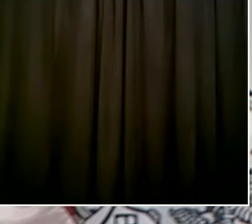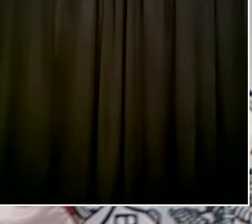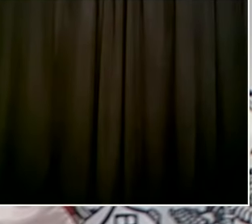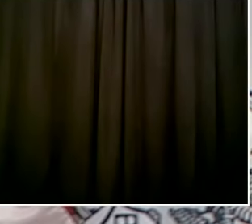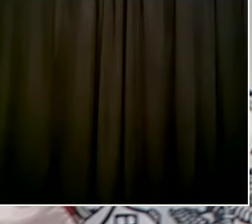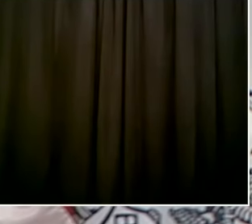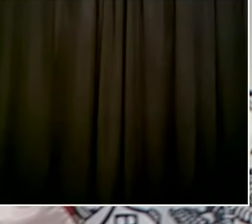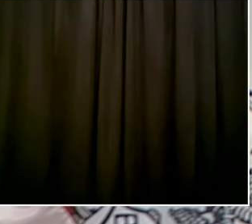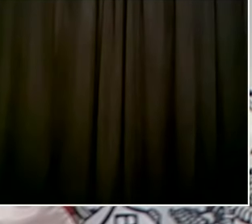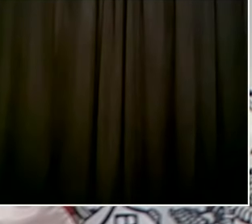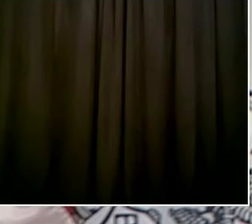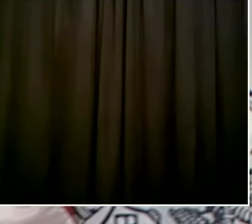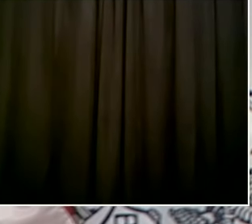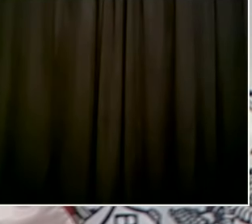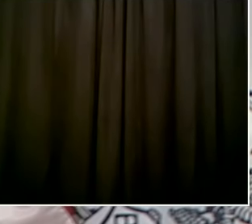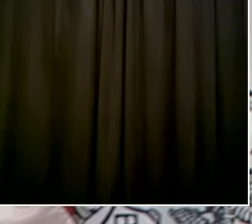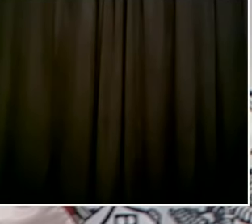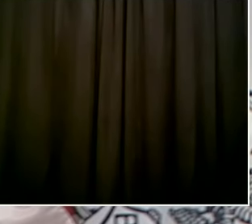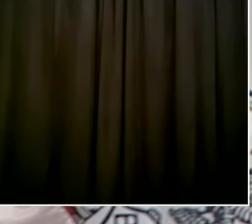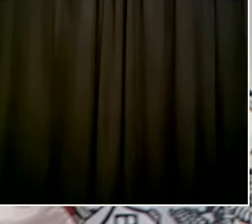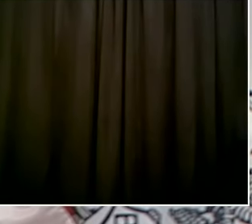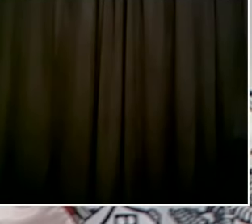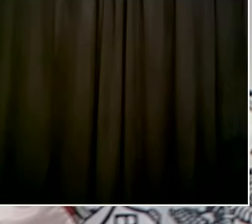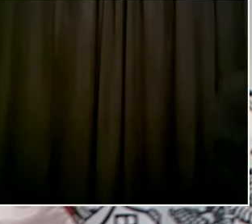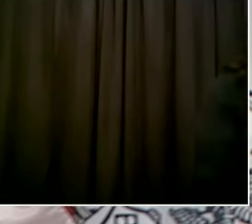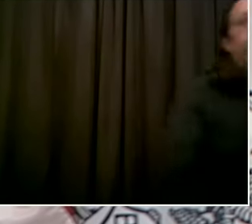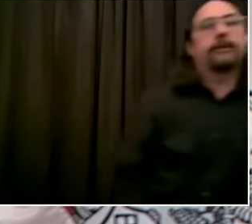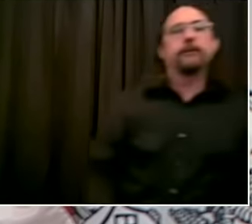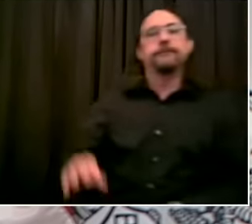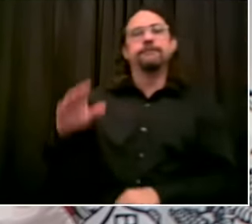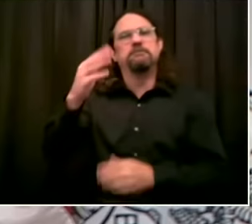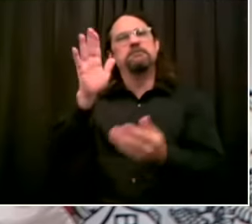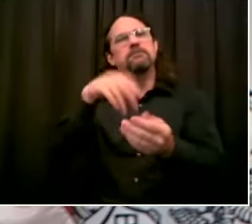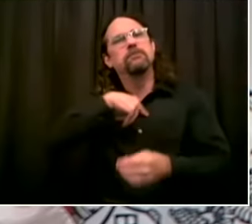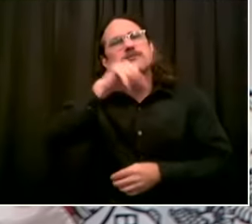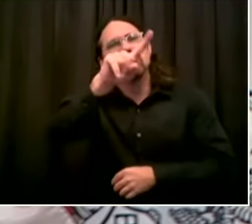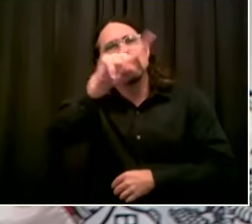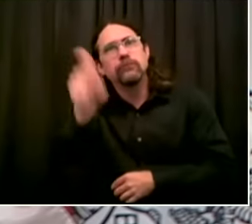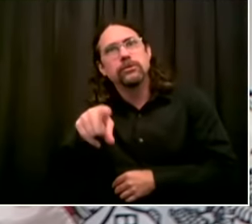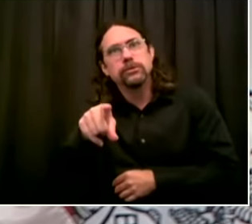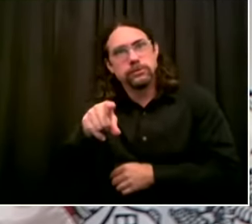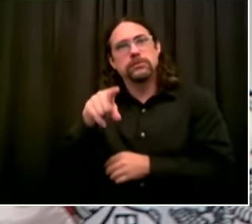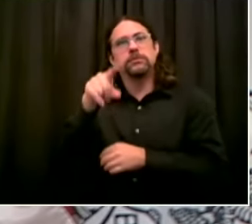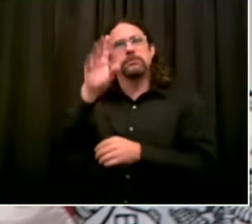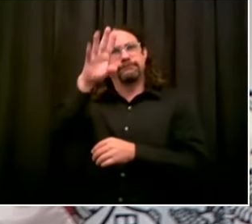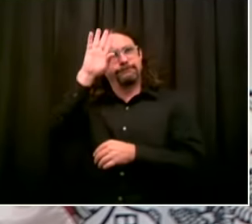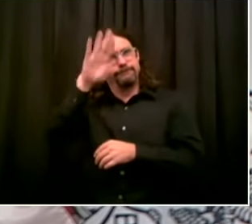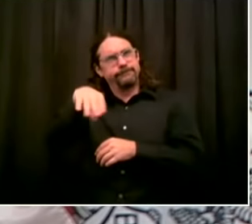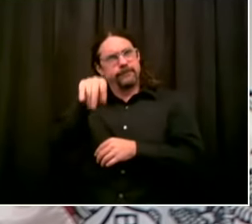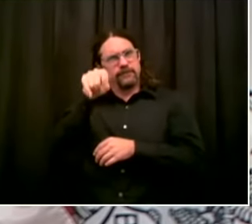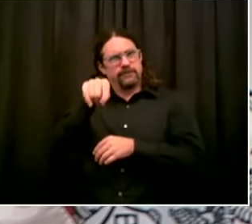THE DA THETA.